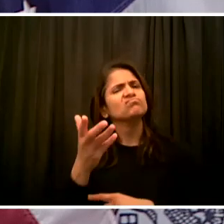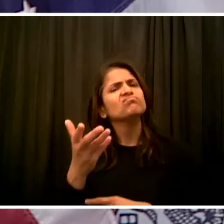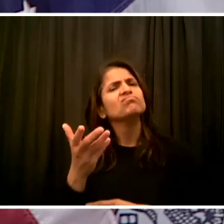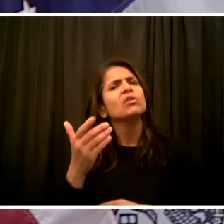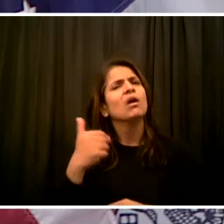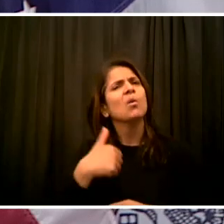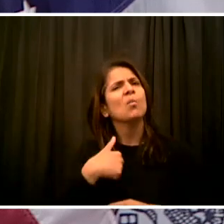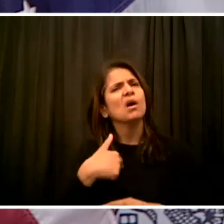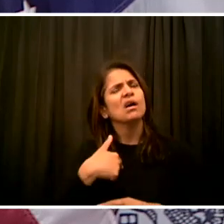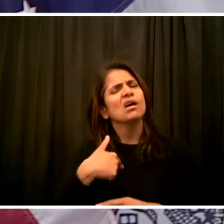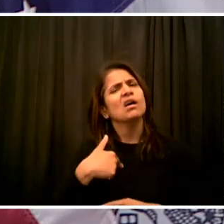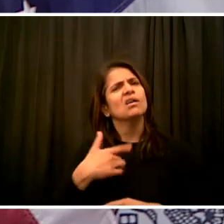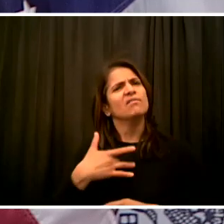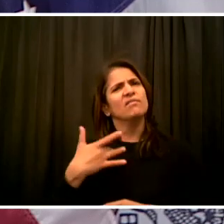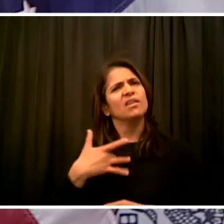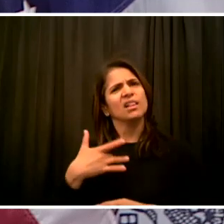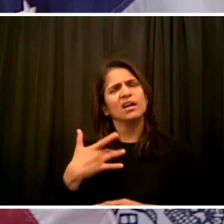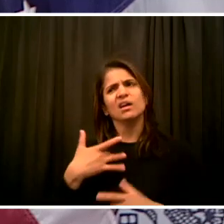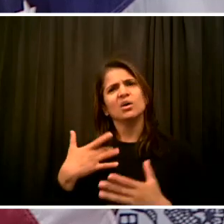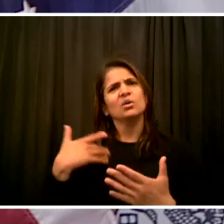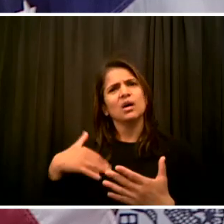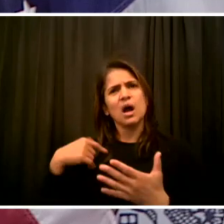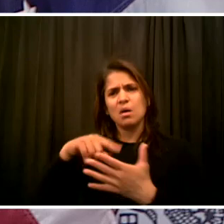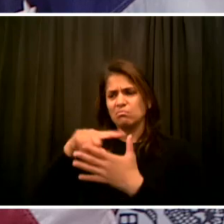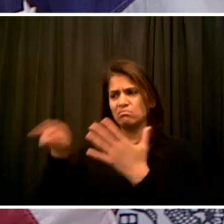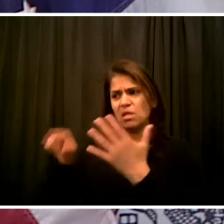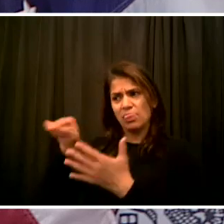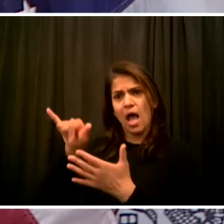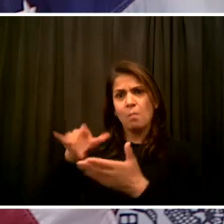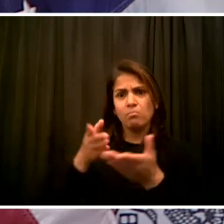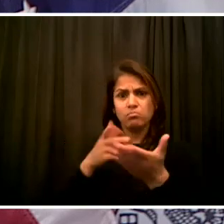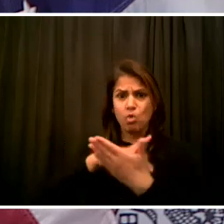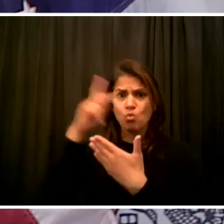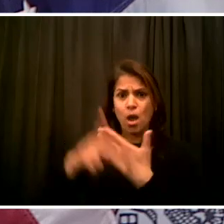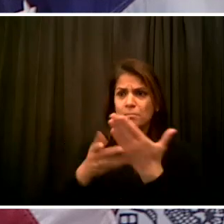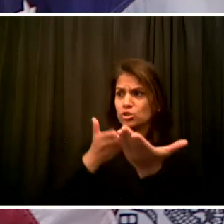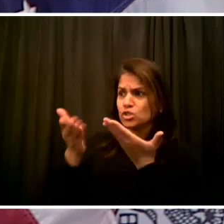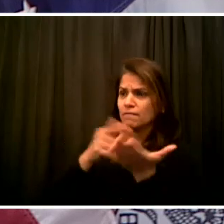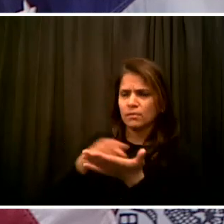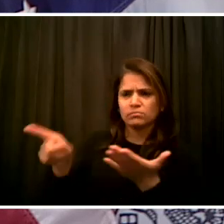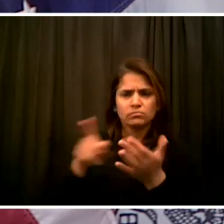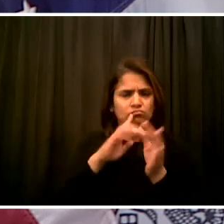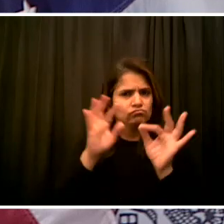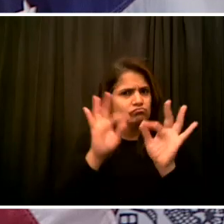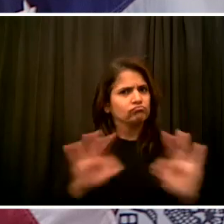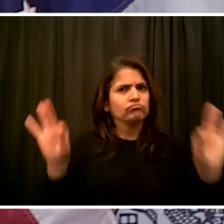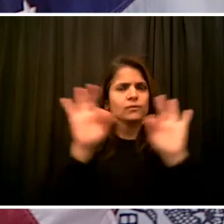SAFELY. BUT THERE'S NO QUSTEIN OAOUBT THE VALUE. THERE'S NO QUESTION ABOUT